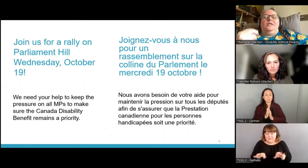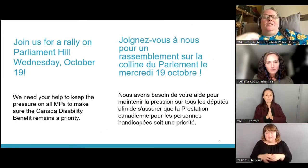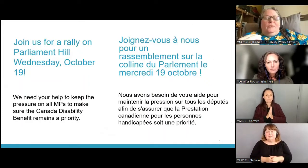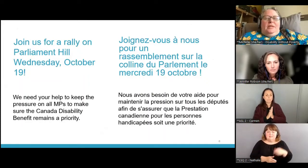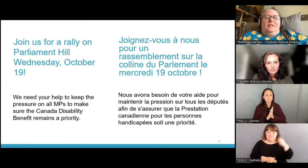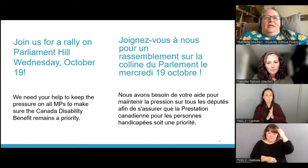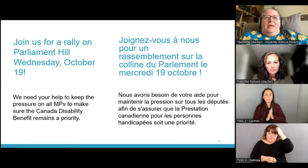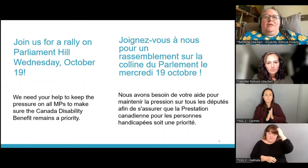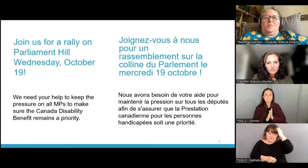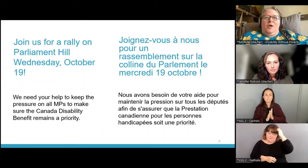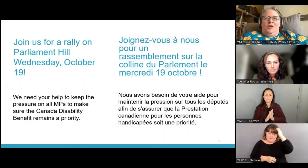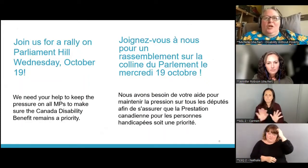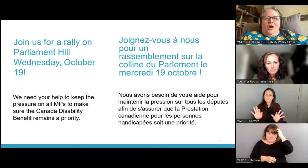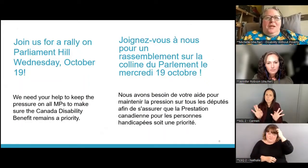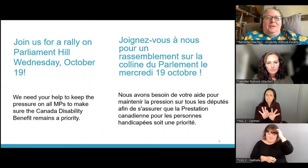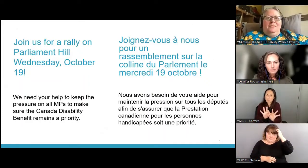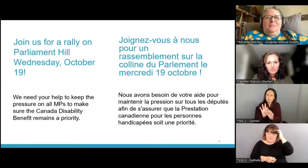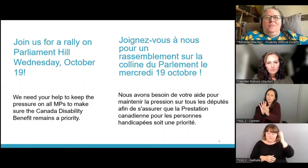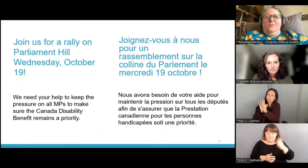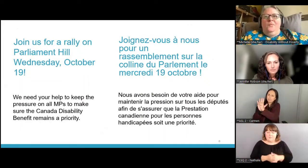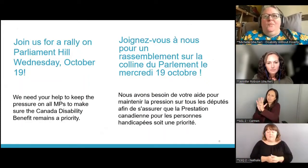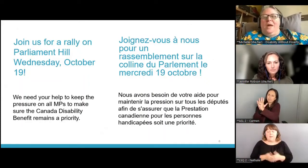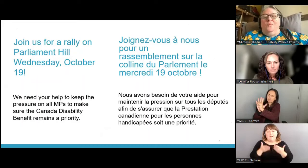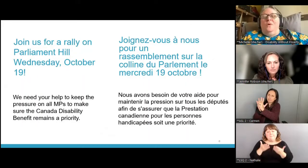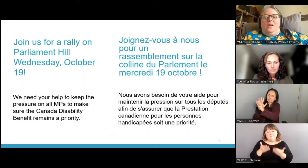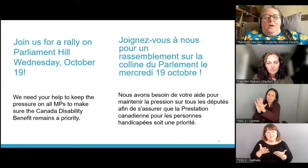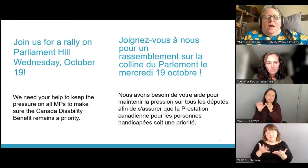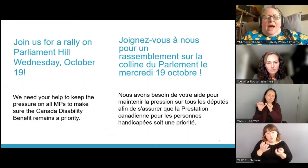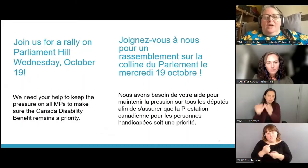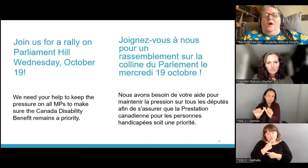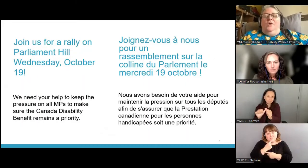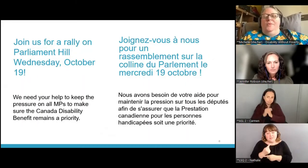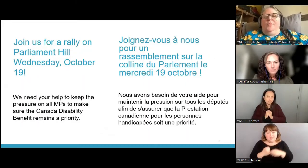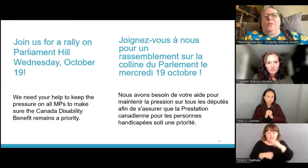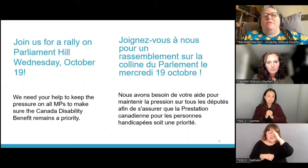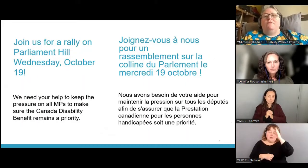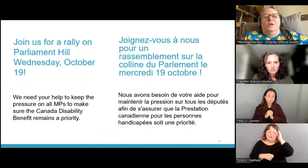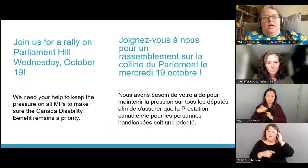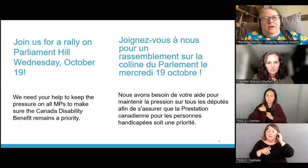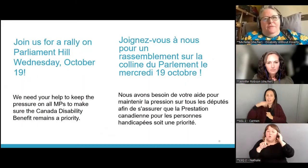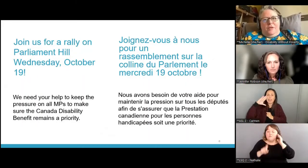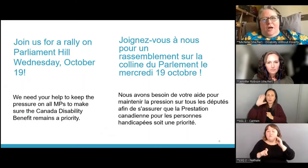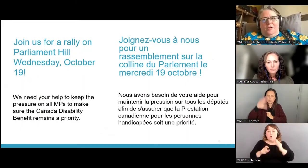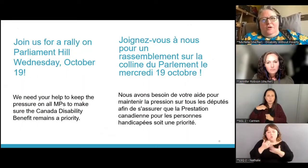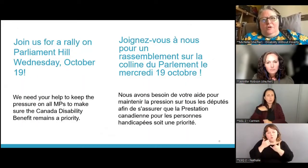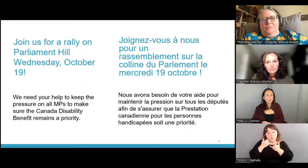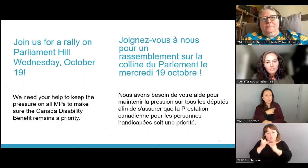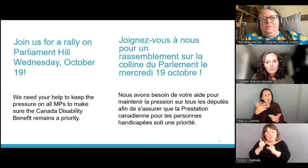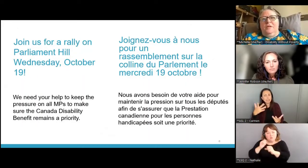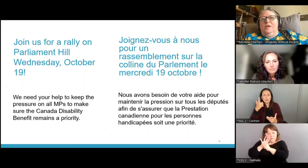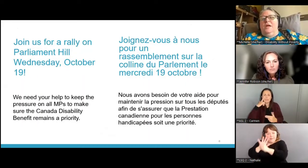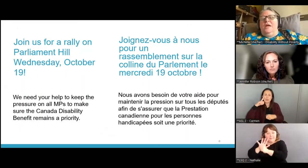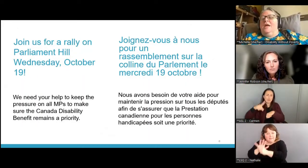WE DO NEED TO KEEP THIS PRESSURE GOING. AND I KNOW THAT WE ARE ALL HERE FOR THE LONG CALL.